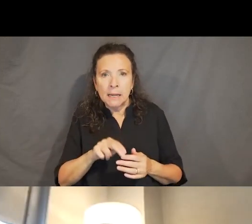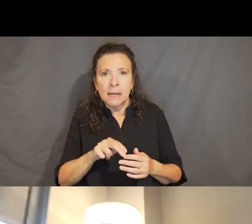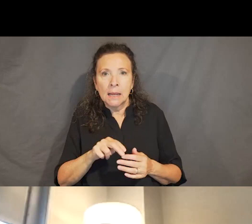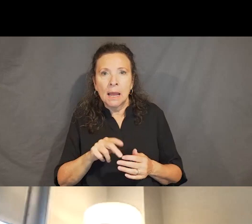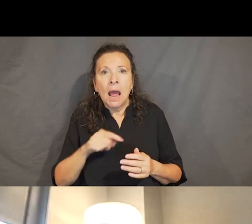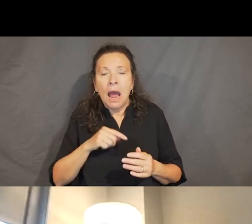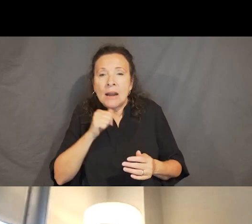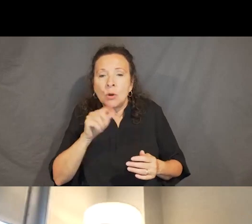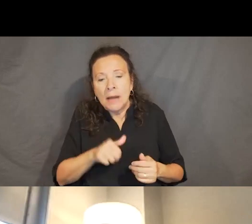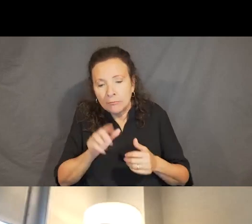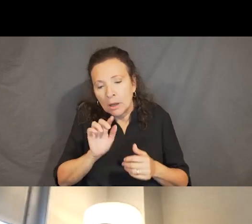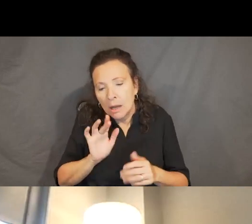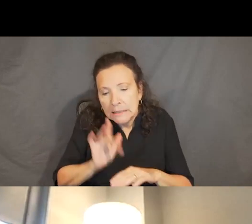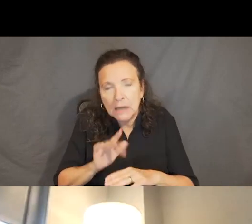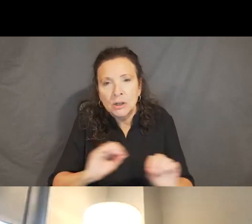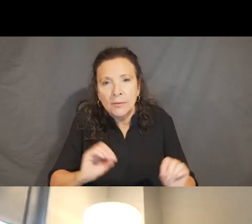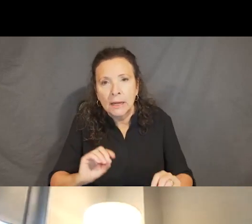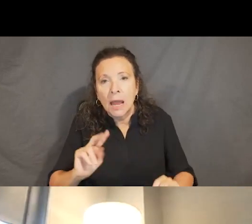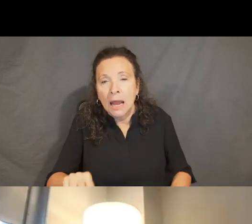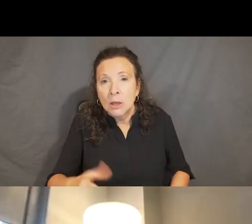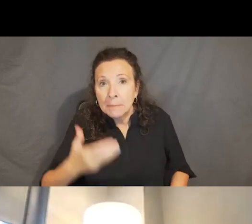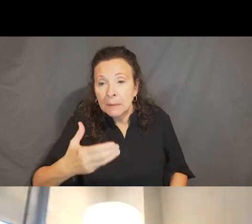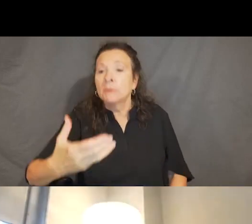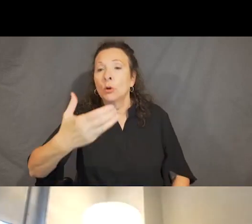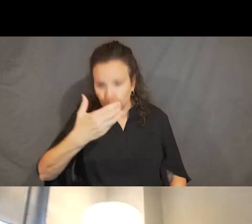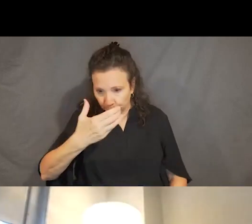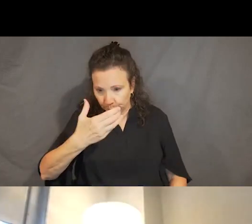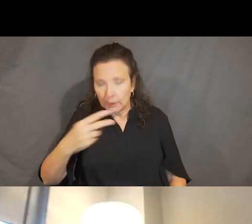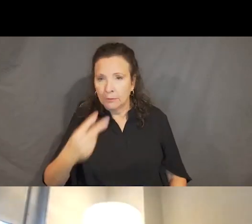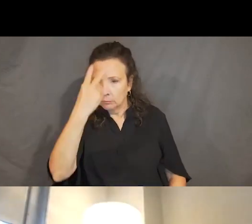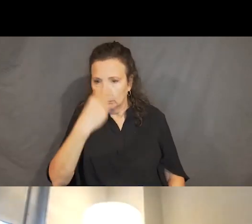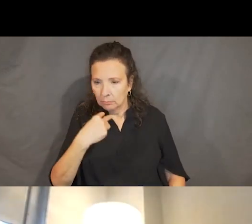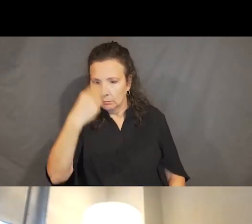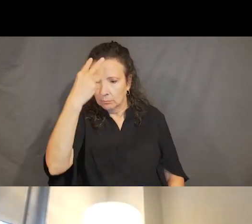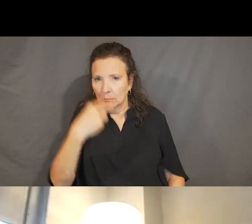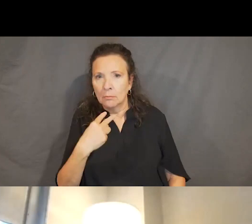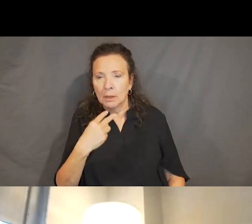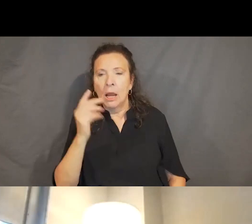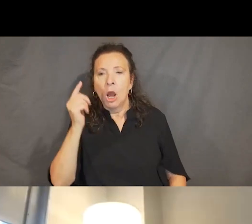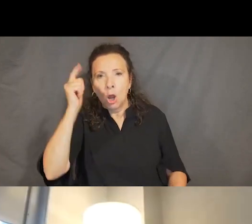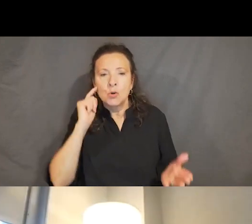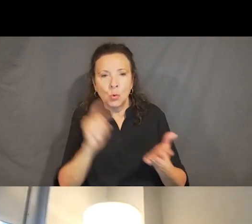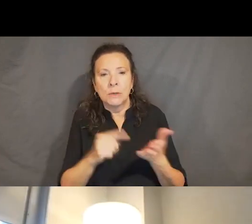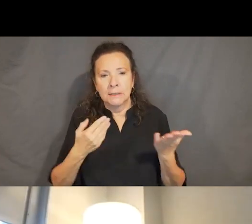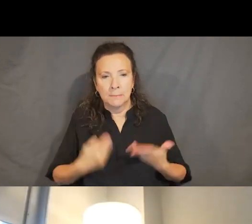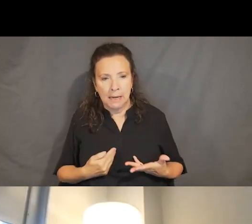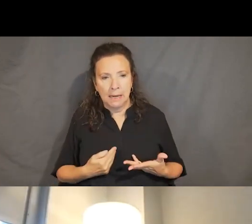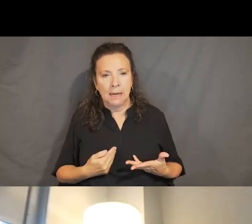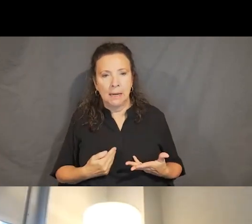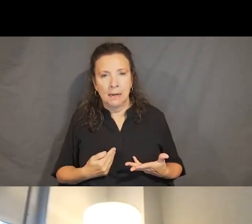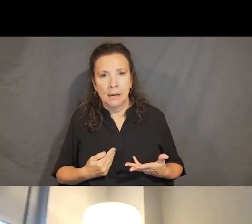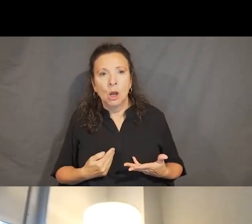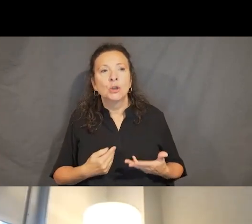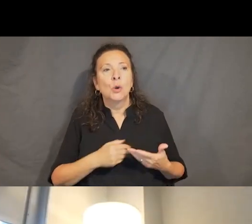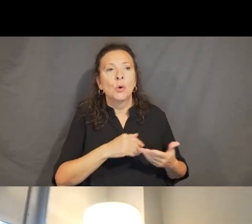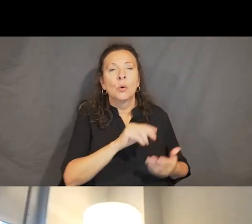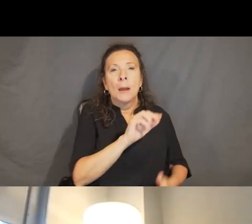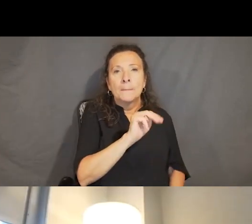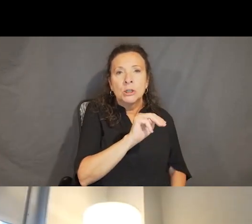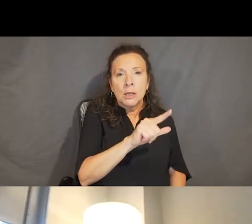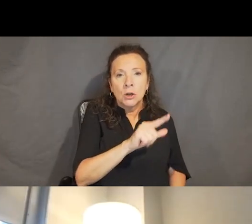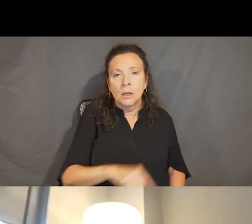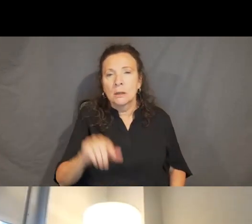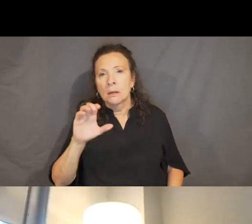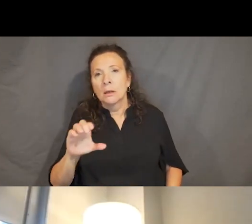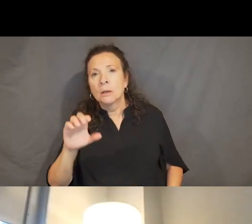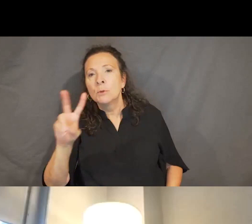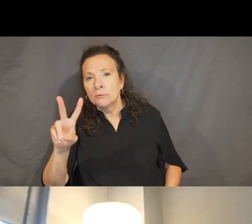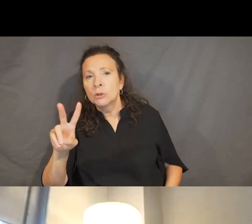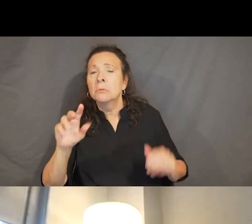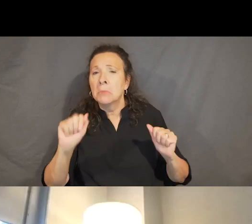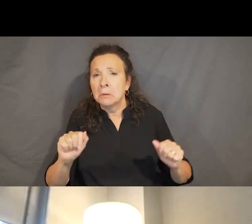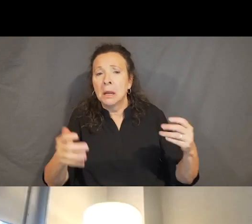face. It's looking at my face. So machine learning and computer vision do have some overlap. And they